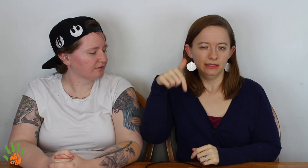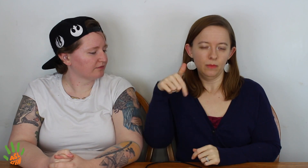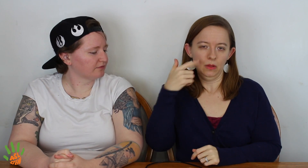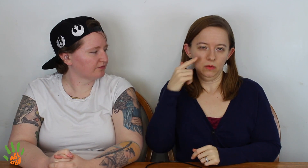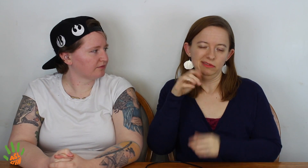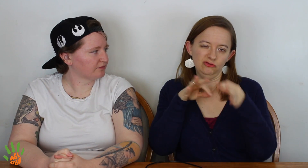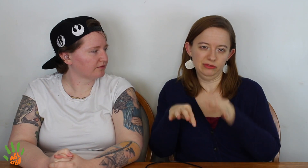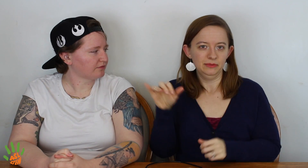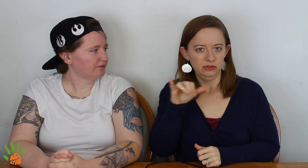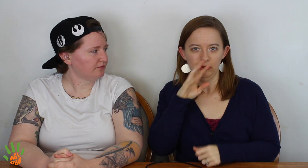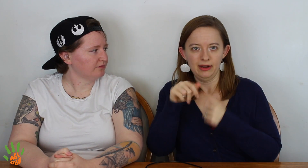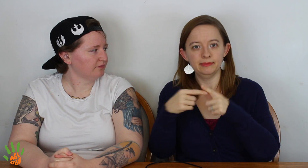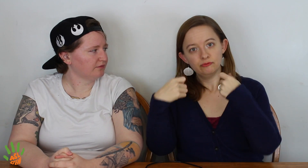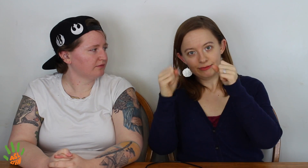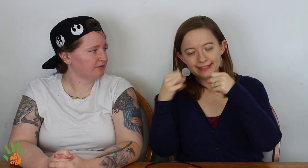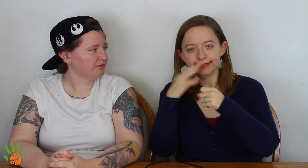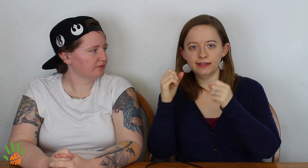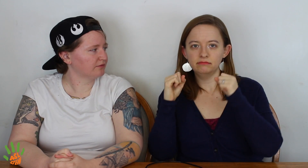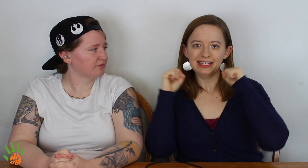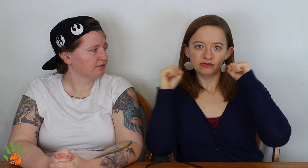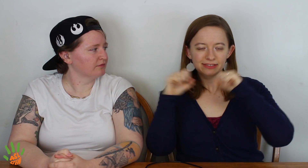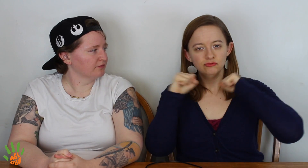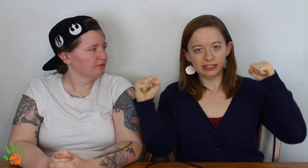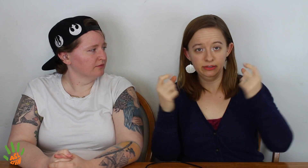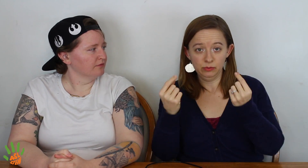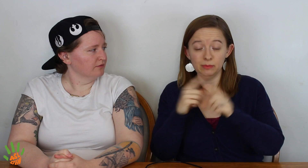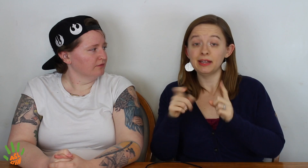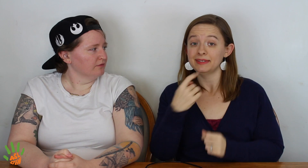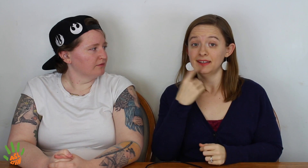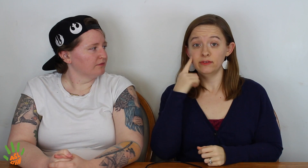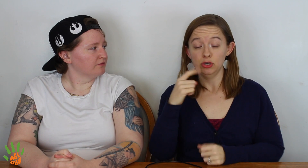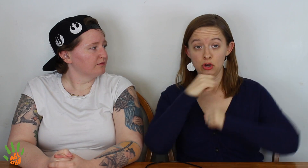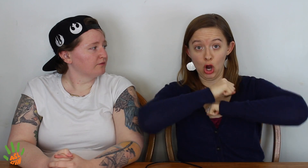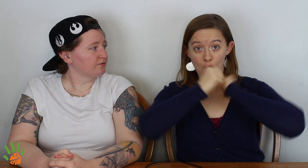and down below in the description. Talking about wrists and working out, stretching and what to do.